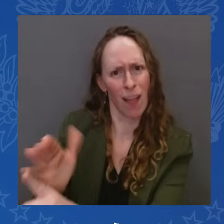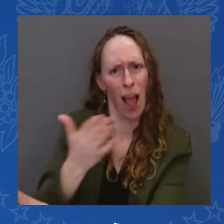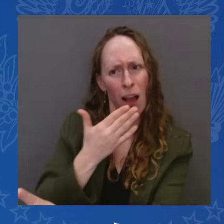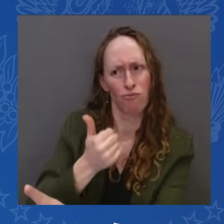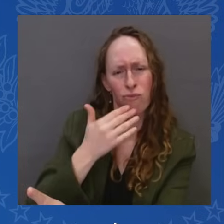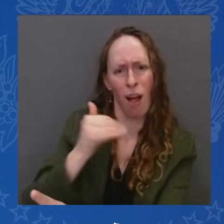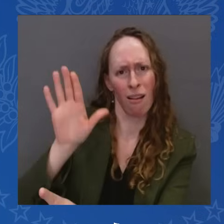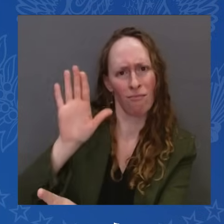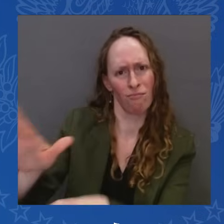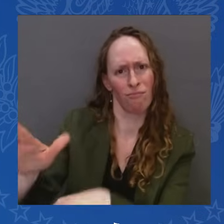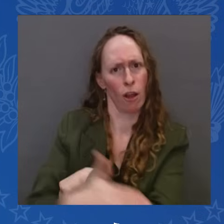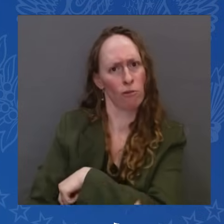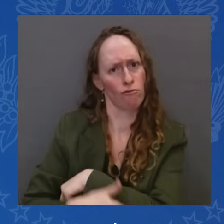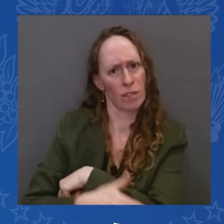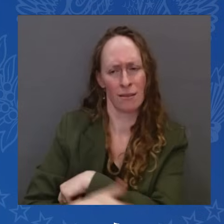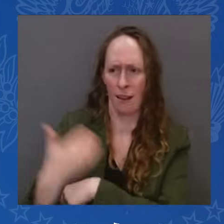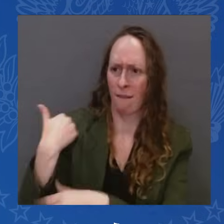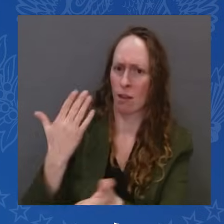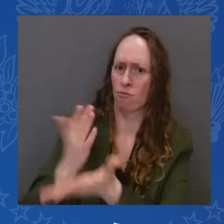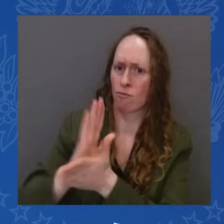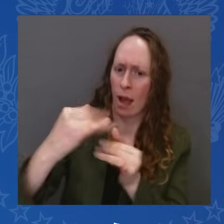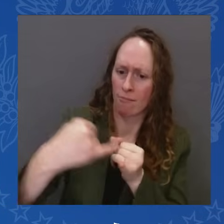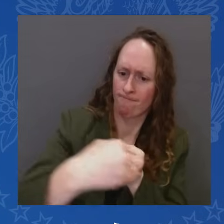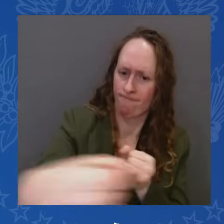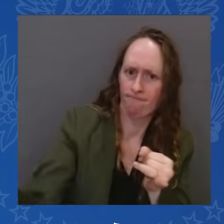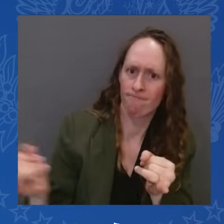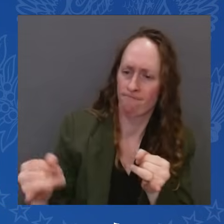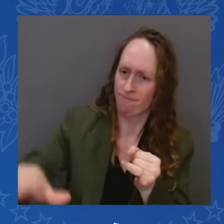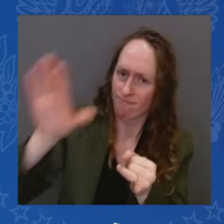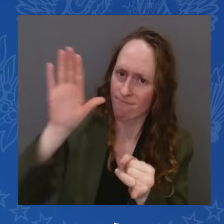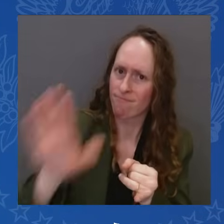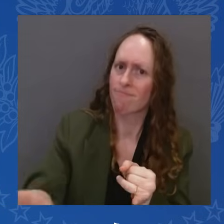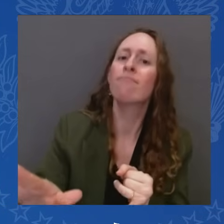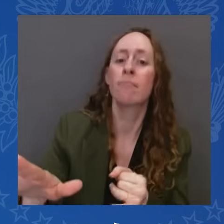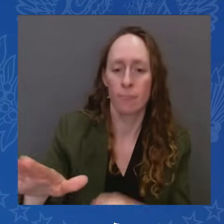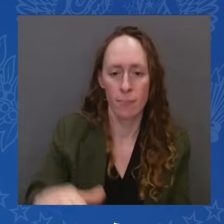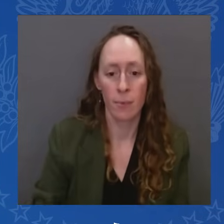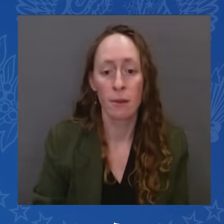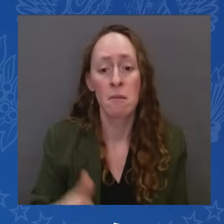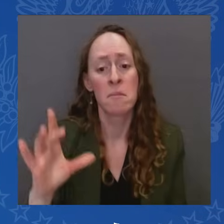the way in which Hamas treated the Israelis and --